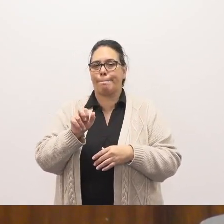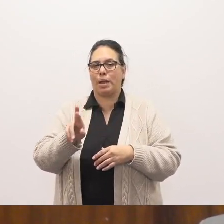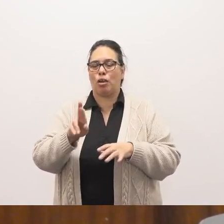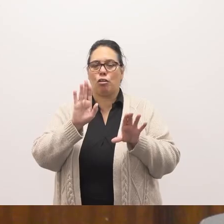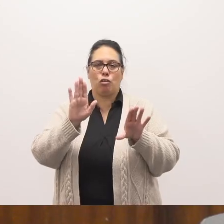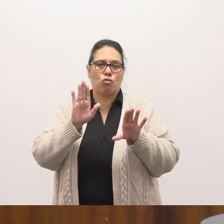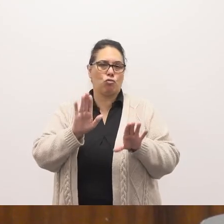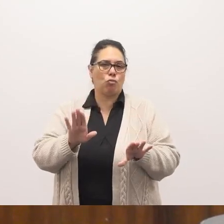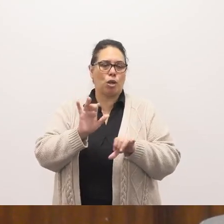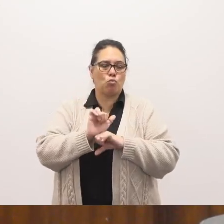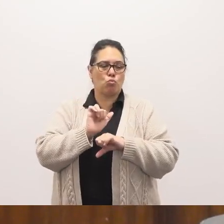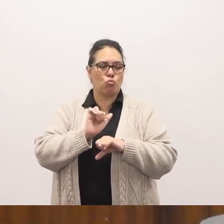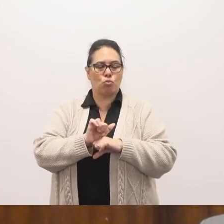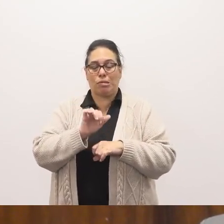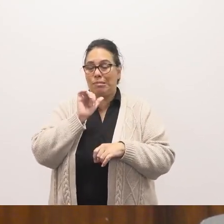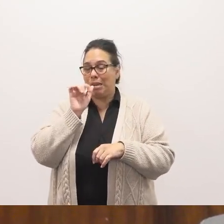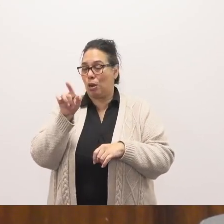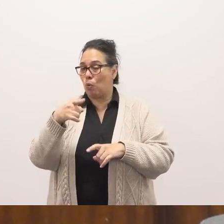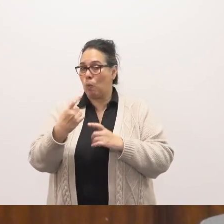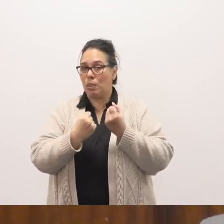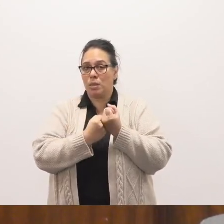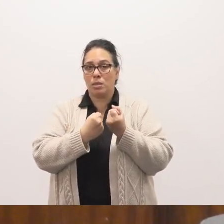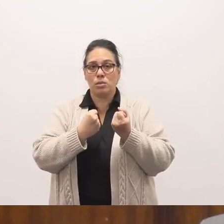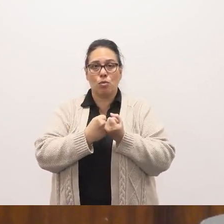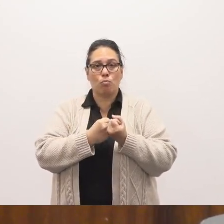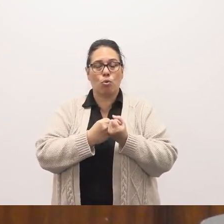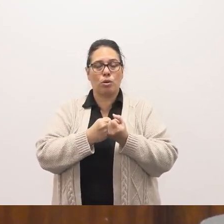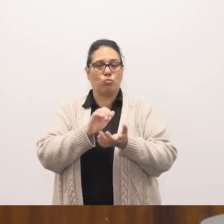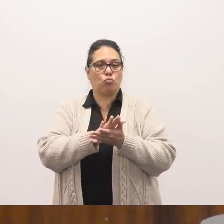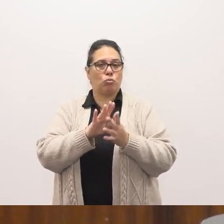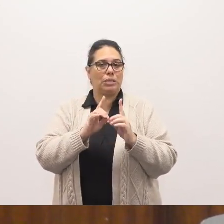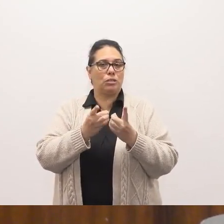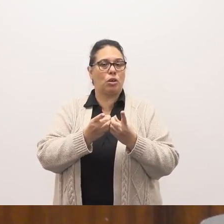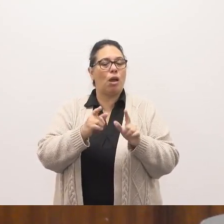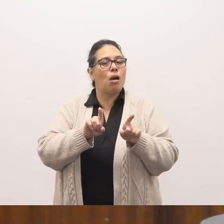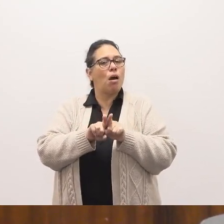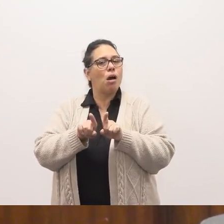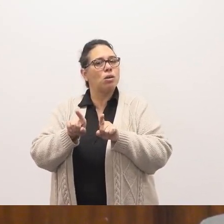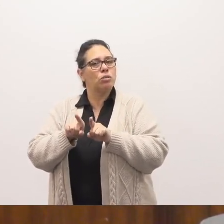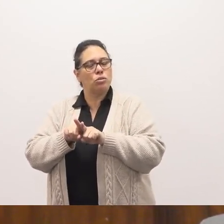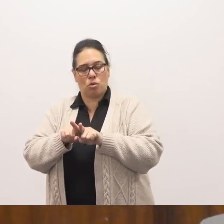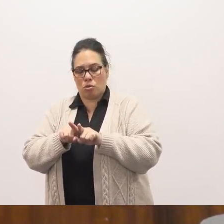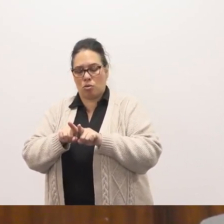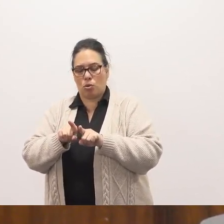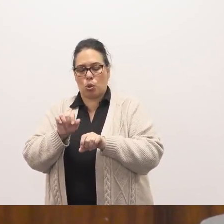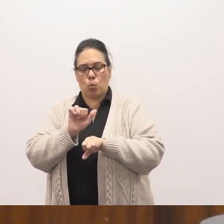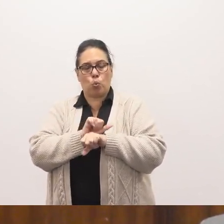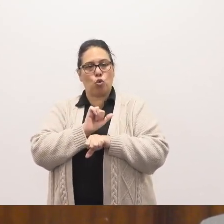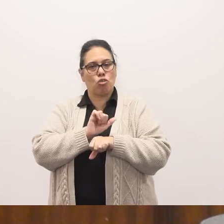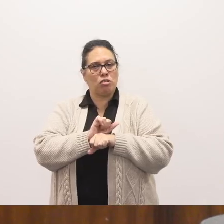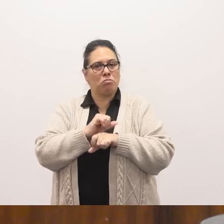in not only supporting our school district, but also the work that he has done in regards